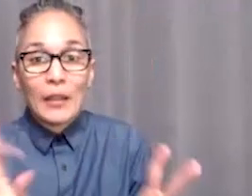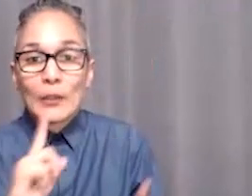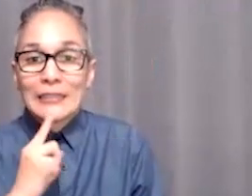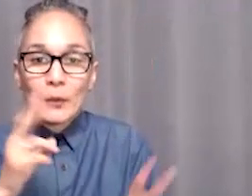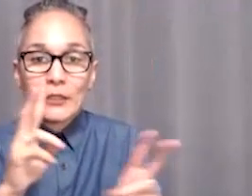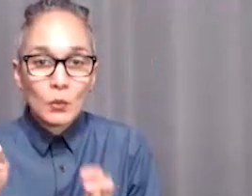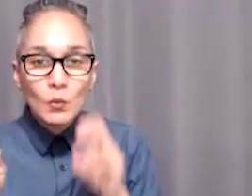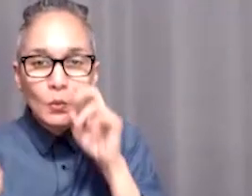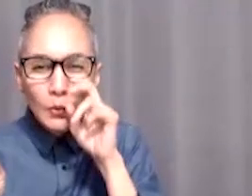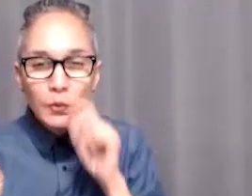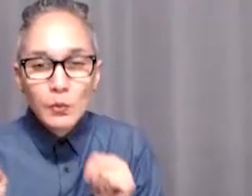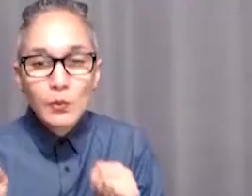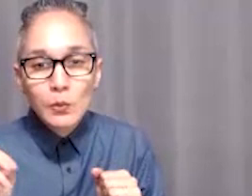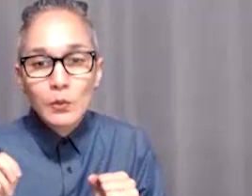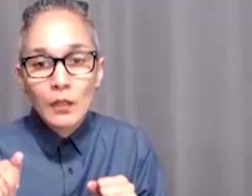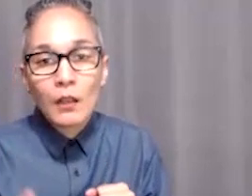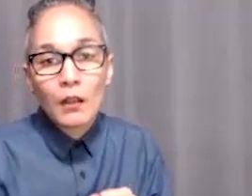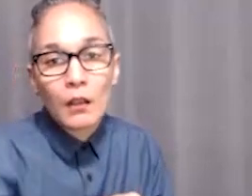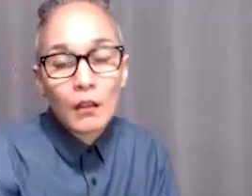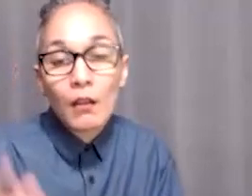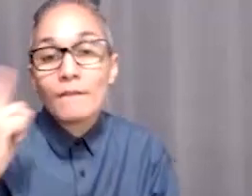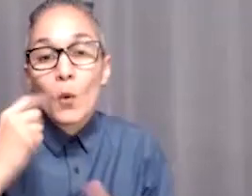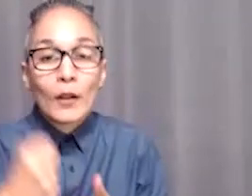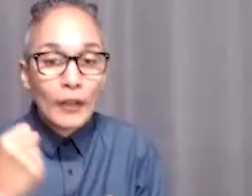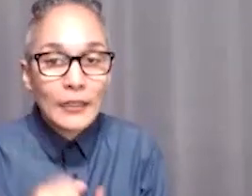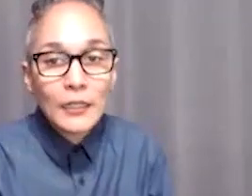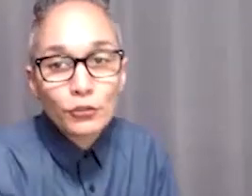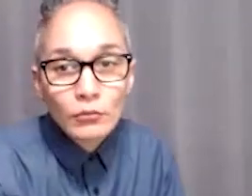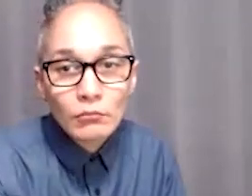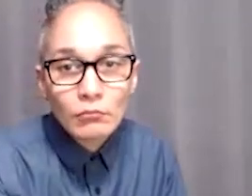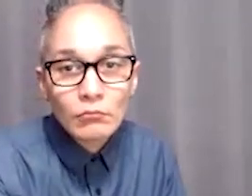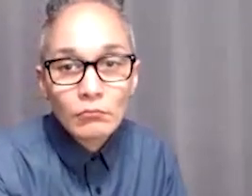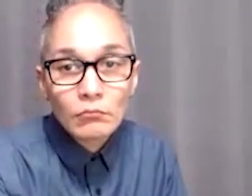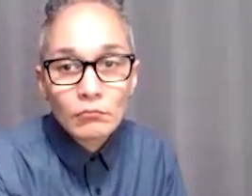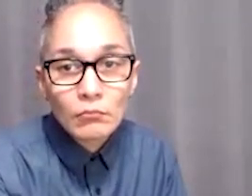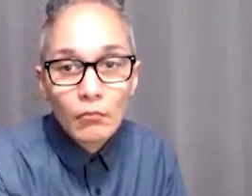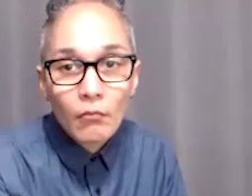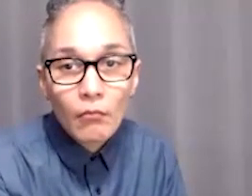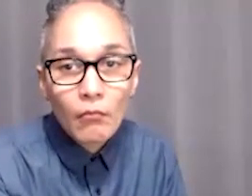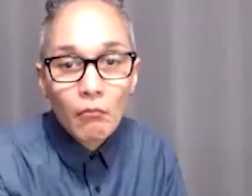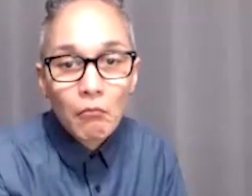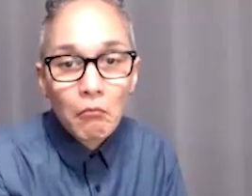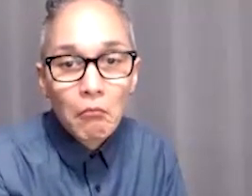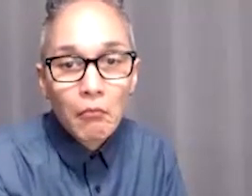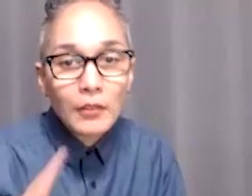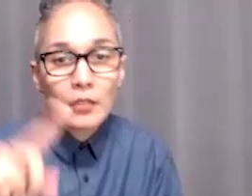This is, you know, for accreditation, the college has to meet